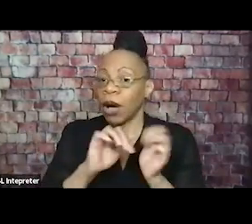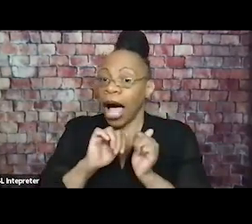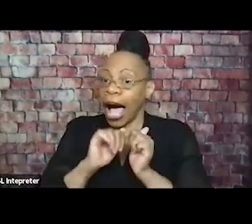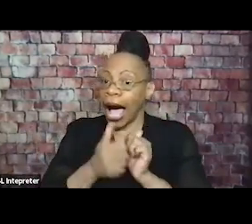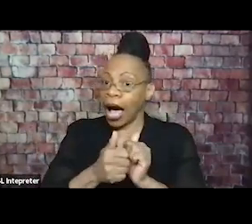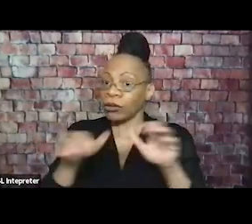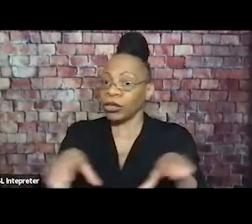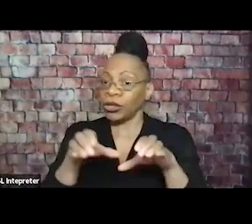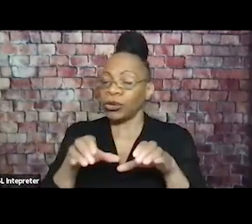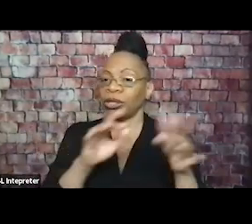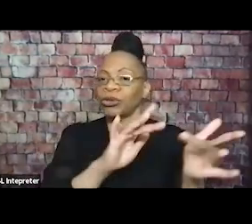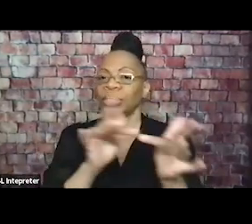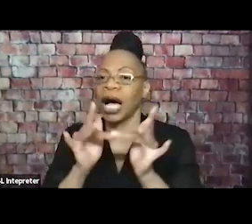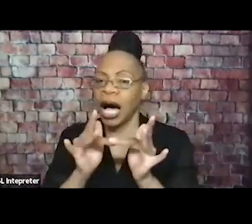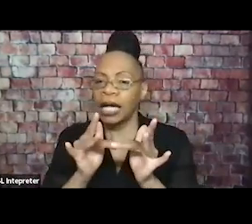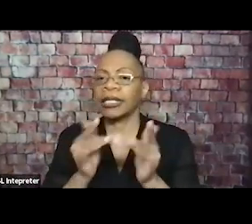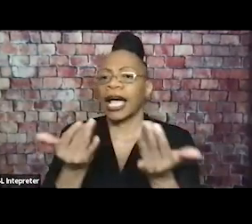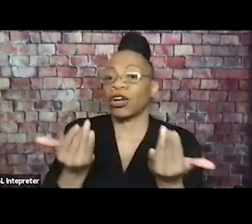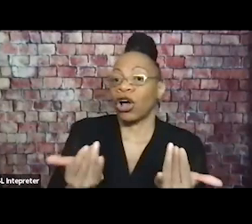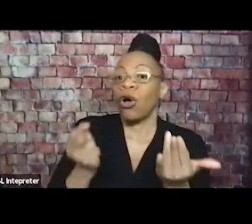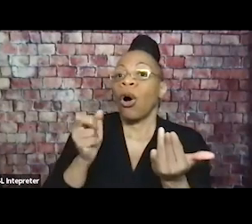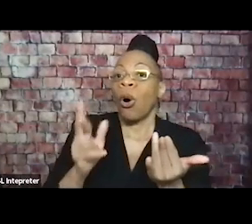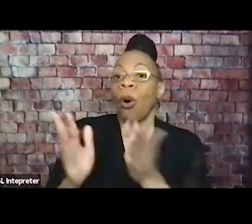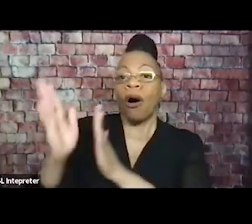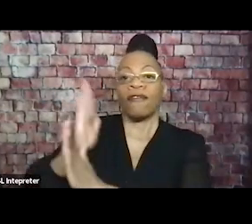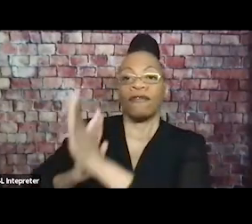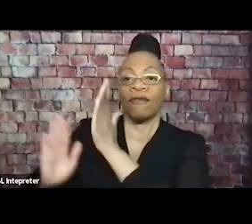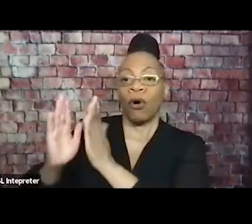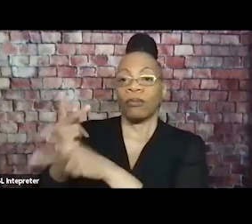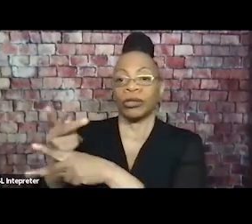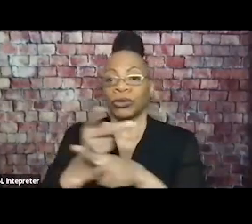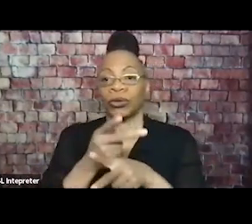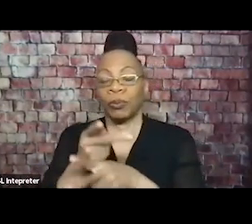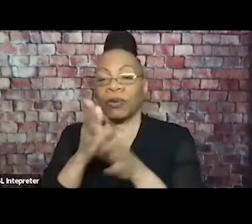to current or former supervisors. They often have a lot of insight